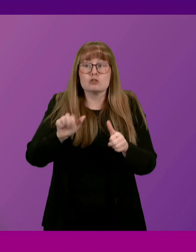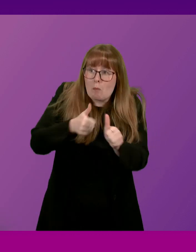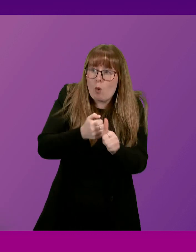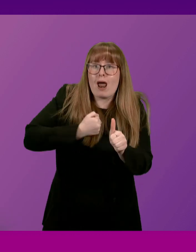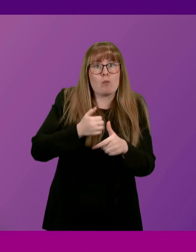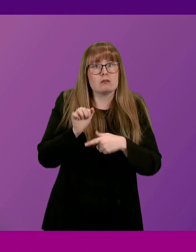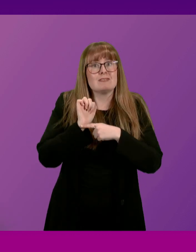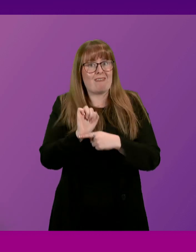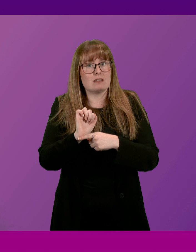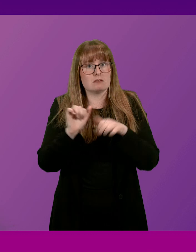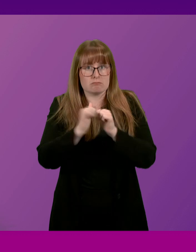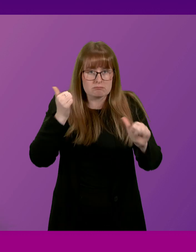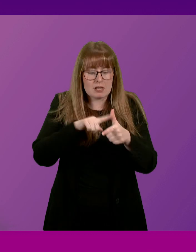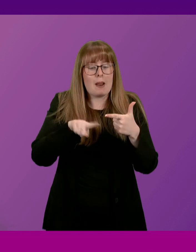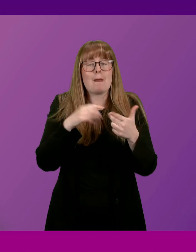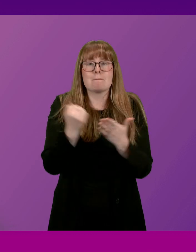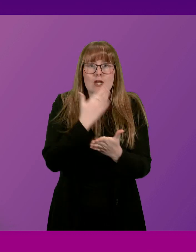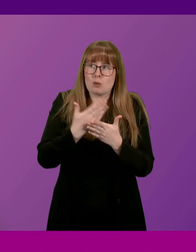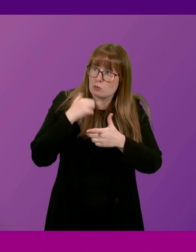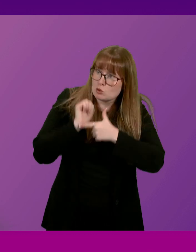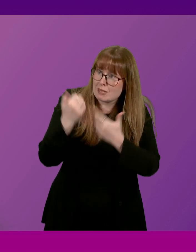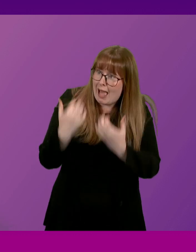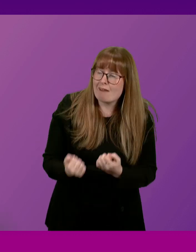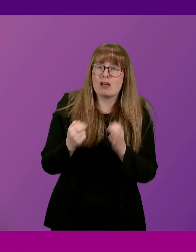ensure our energy security and back our nuclear deterrent?